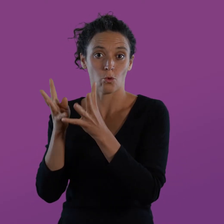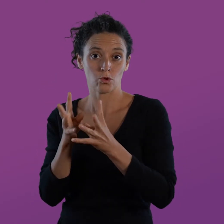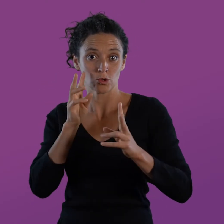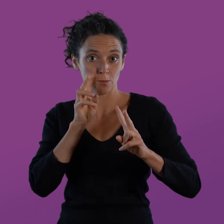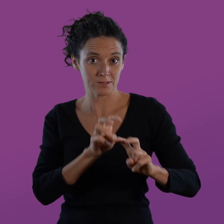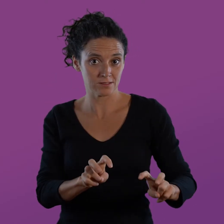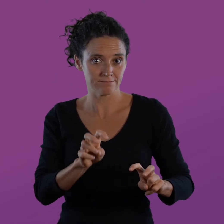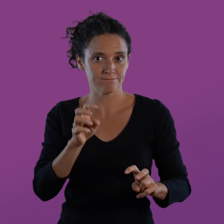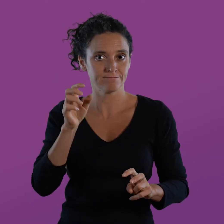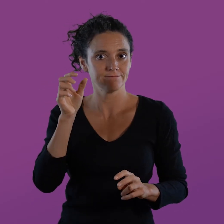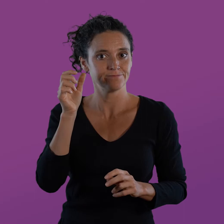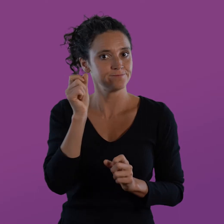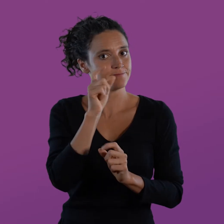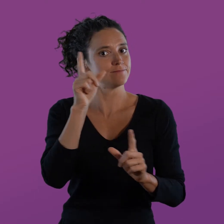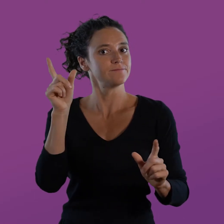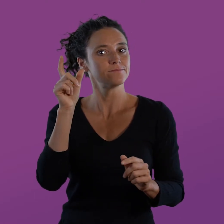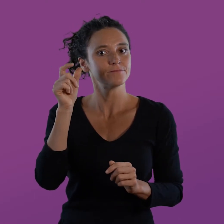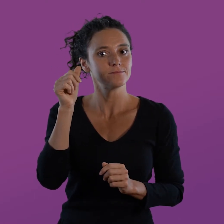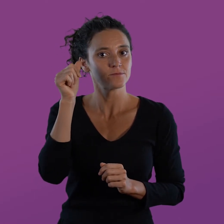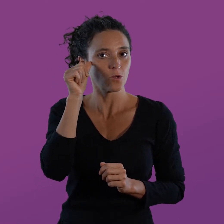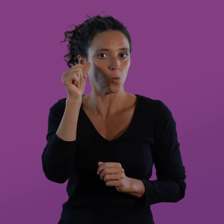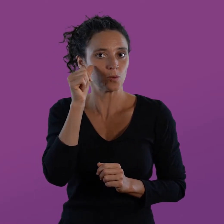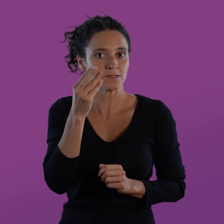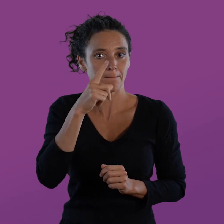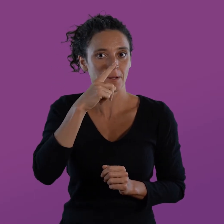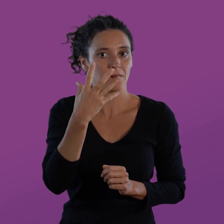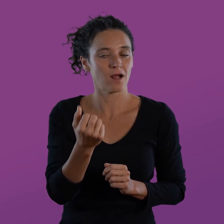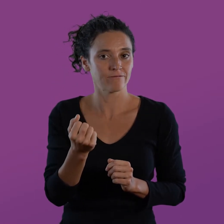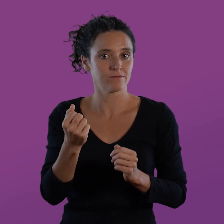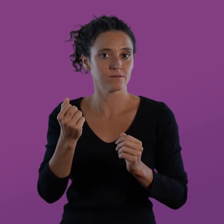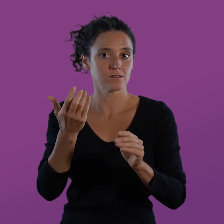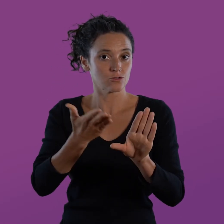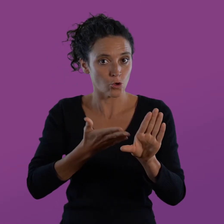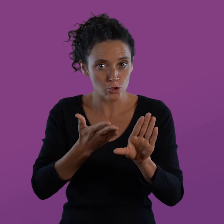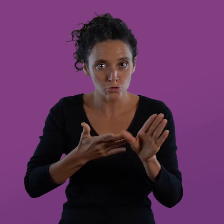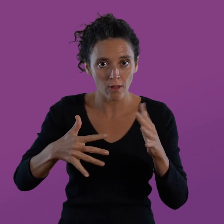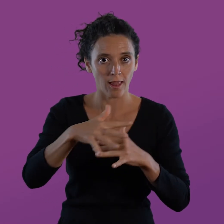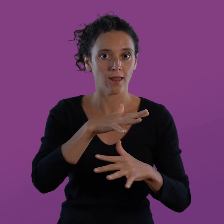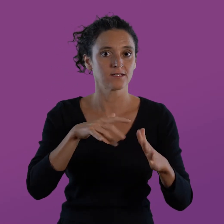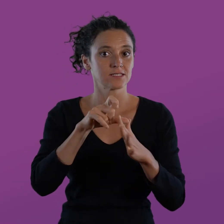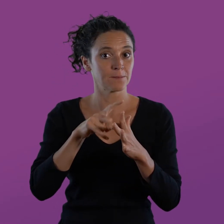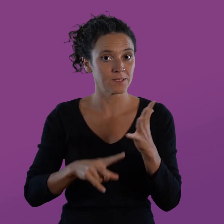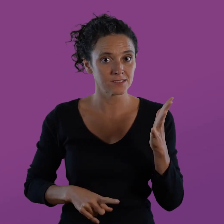The Royal Commission also acknowledges that people with psychosocial disability,